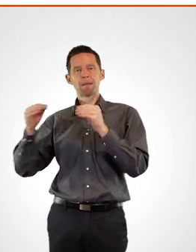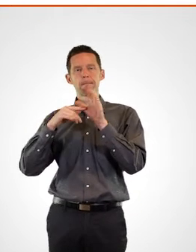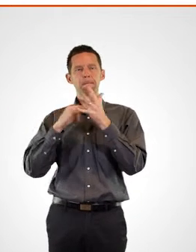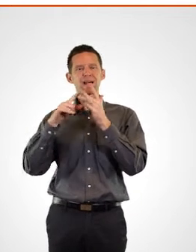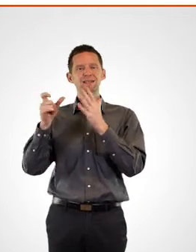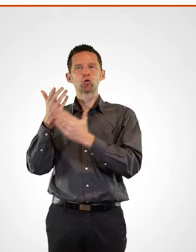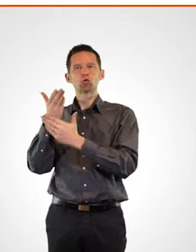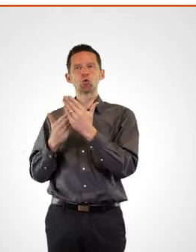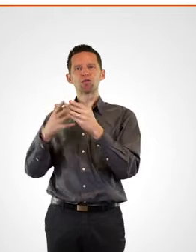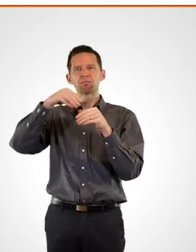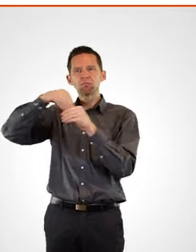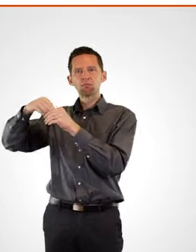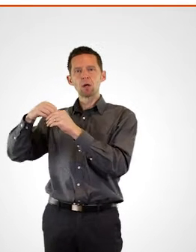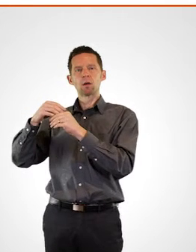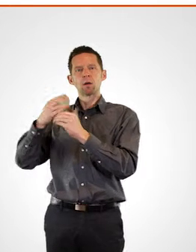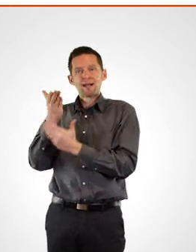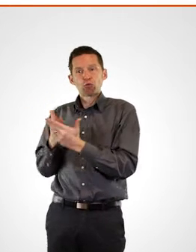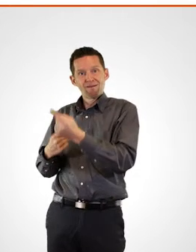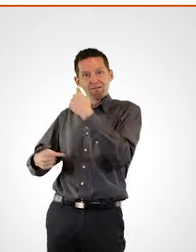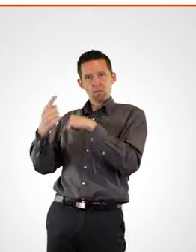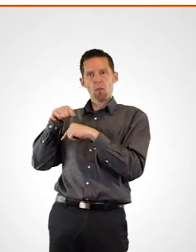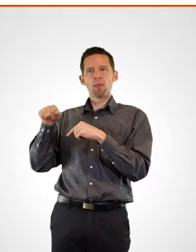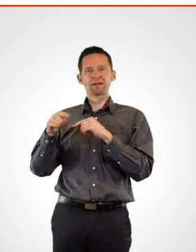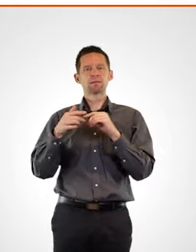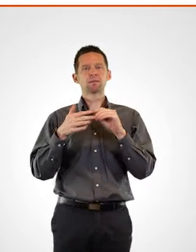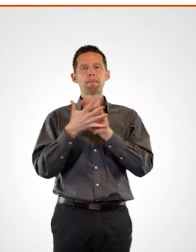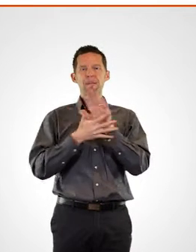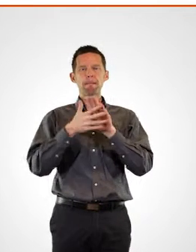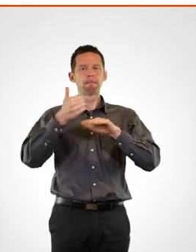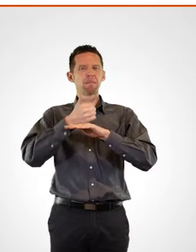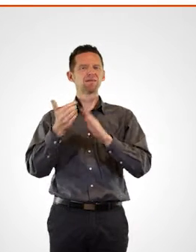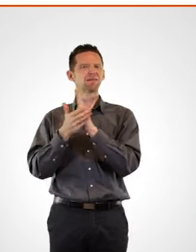And we look at basic story elements and narrative retell, which would also be a meaning-based skill.